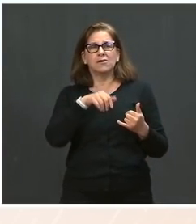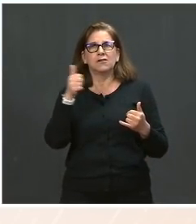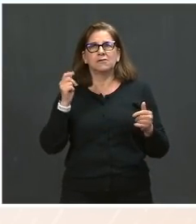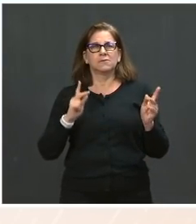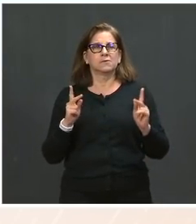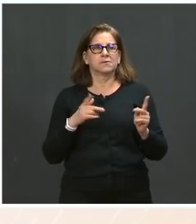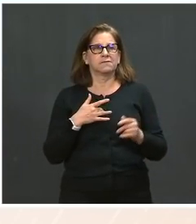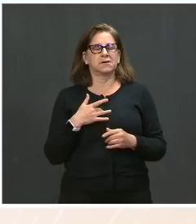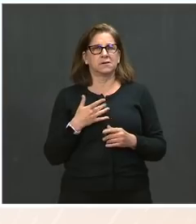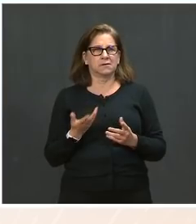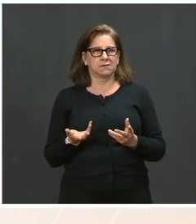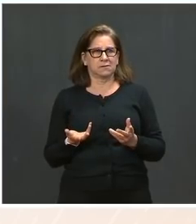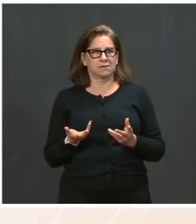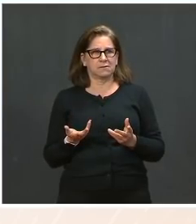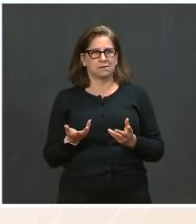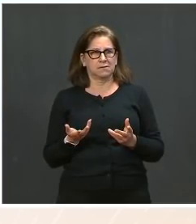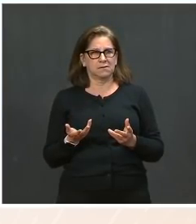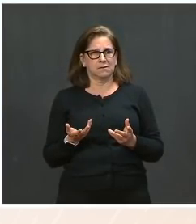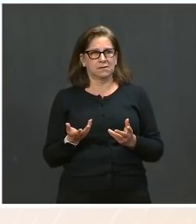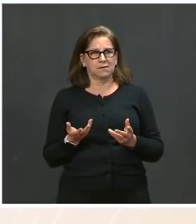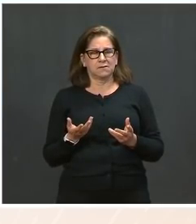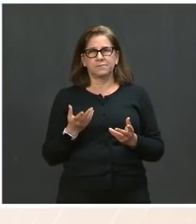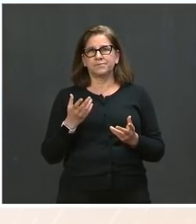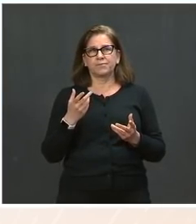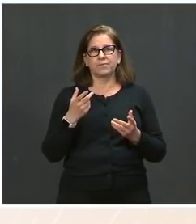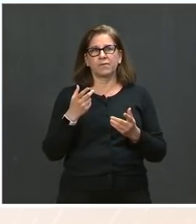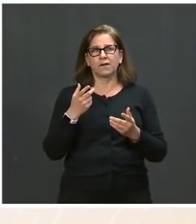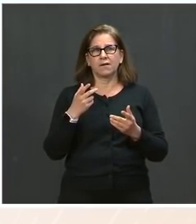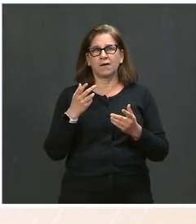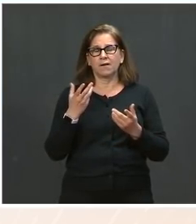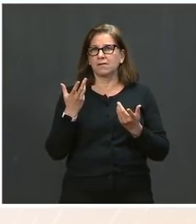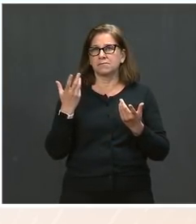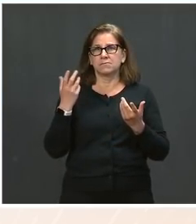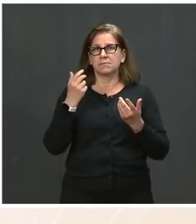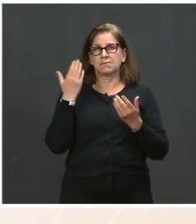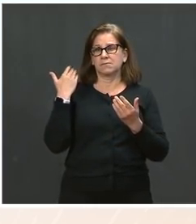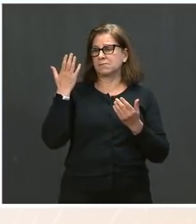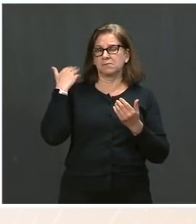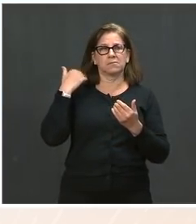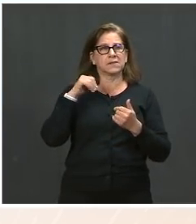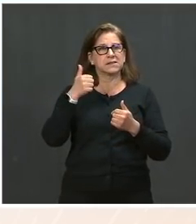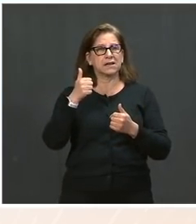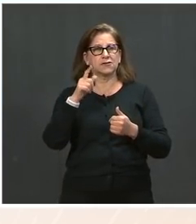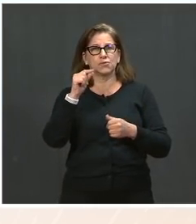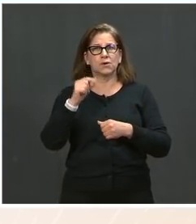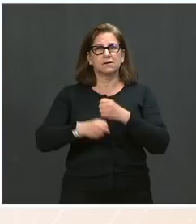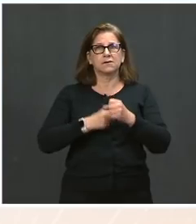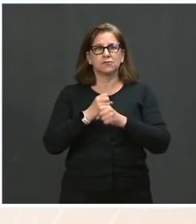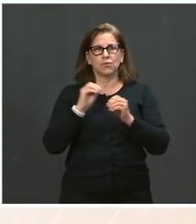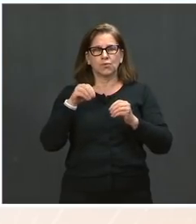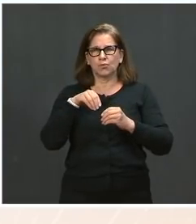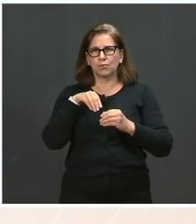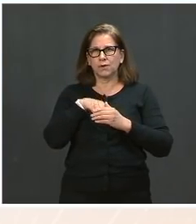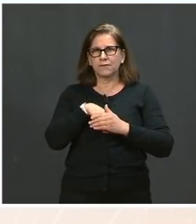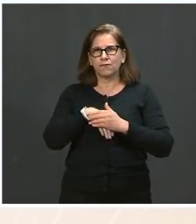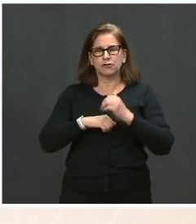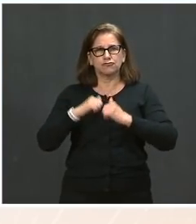In infrastructure, in research and development, and in manufacturing -- all of them we have been disinvesting in.